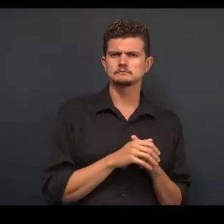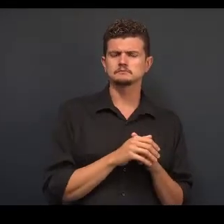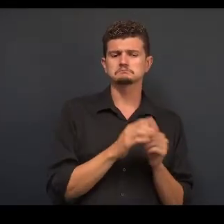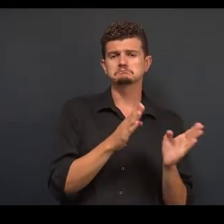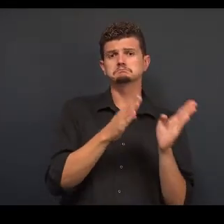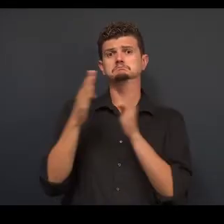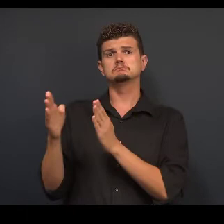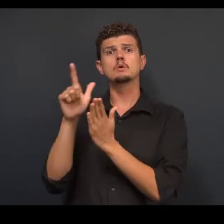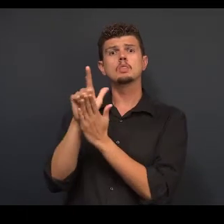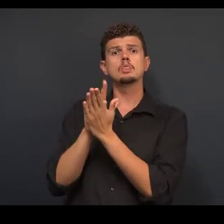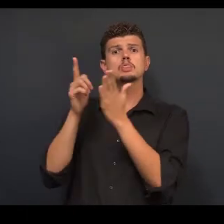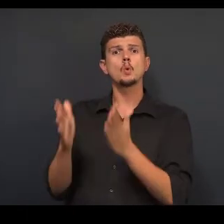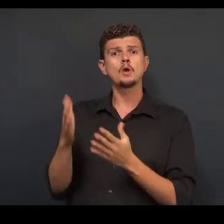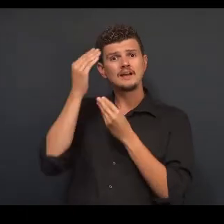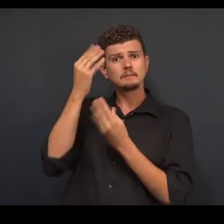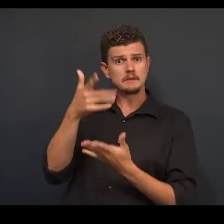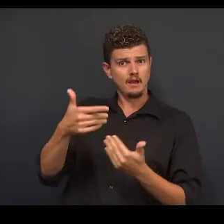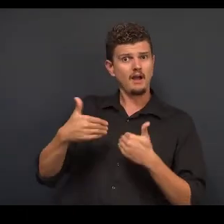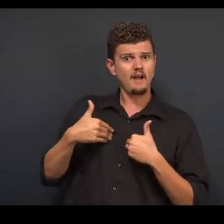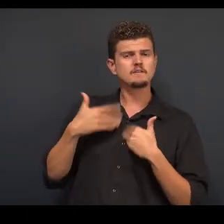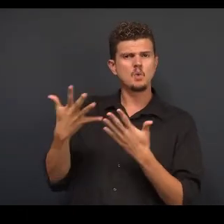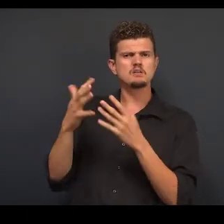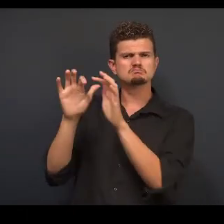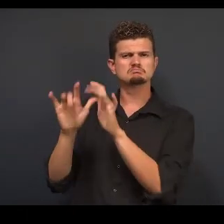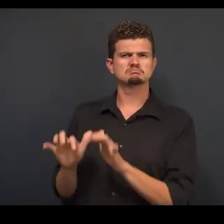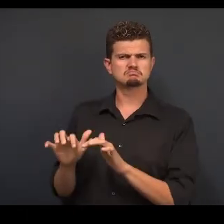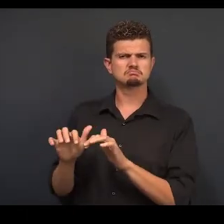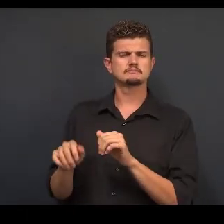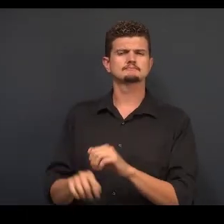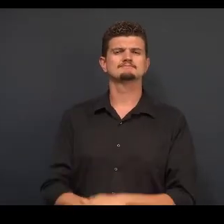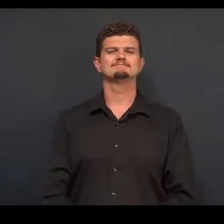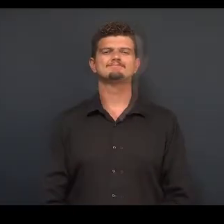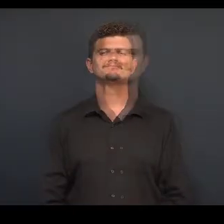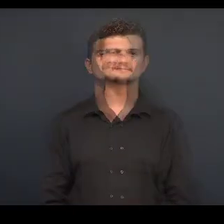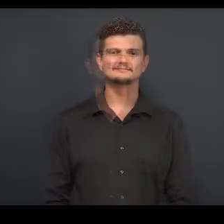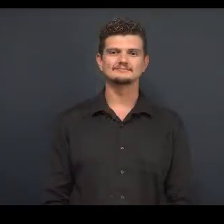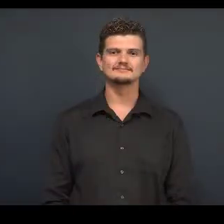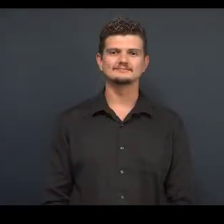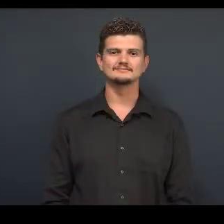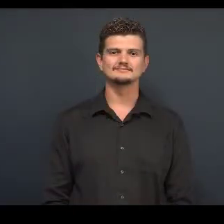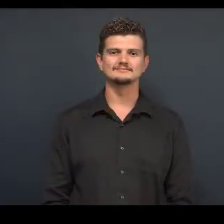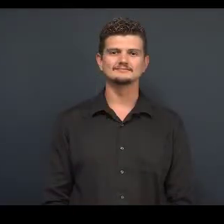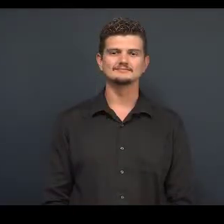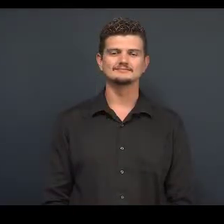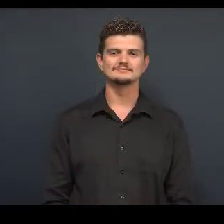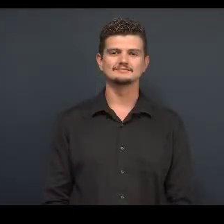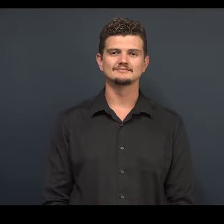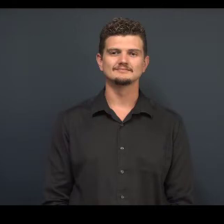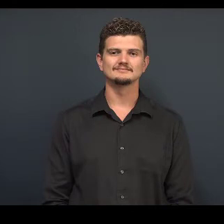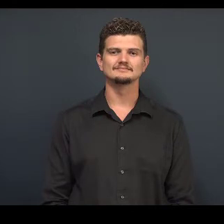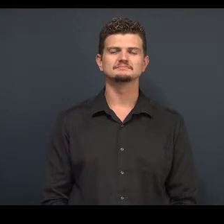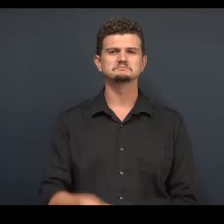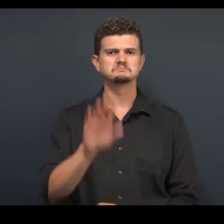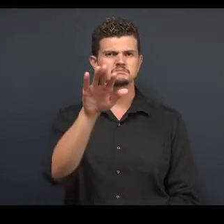Your attorney’s contact information, if applicable.